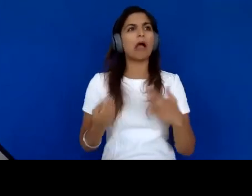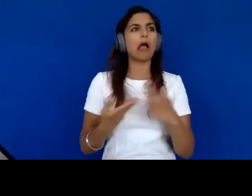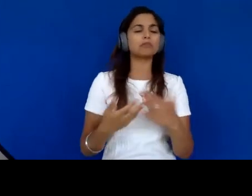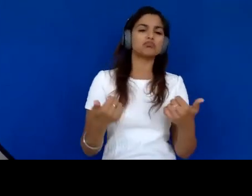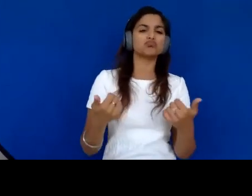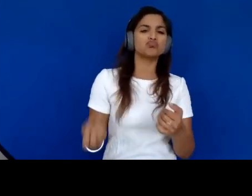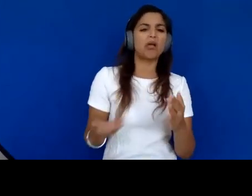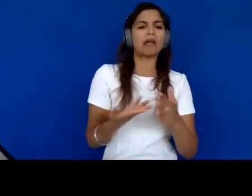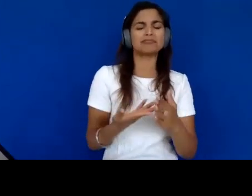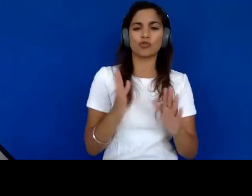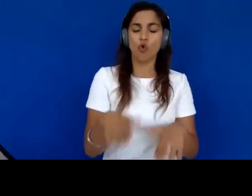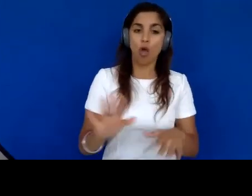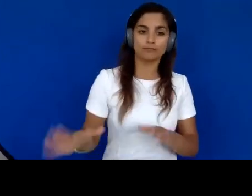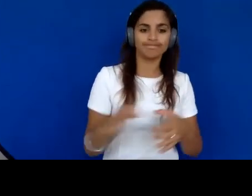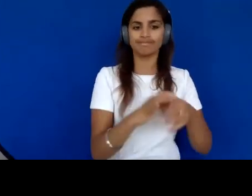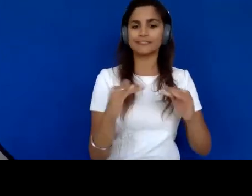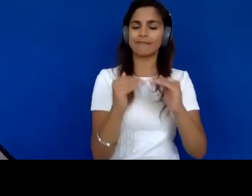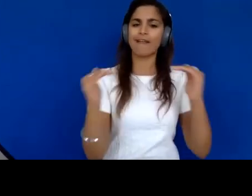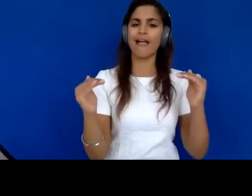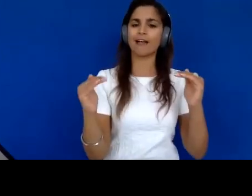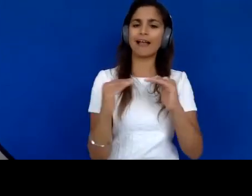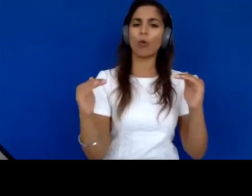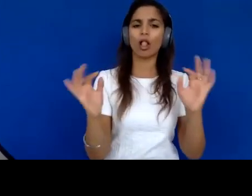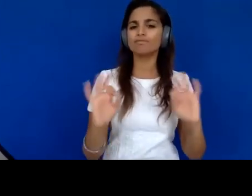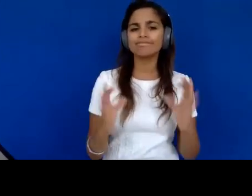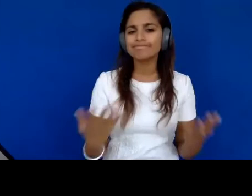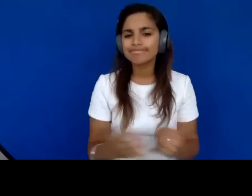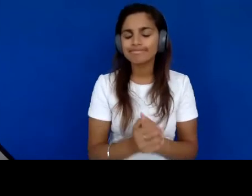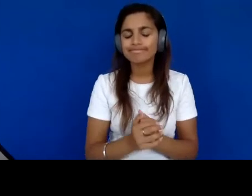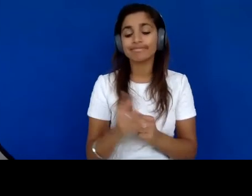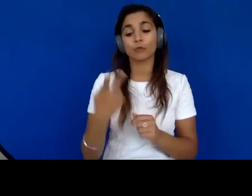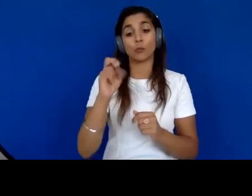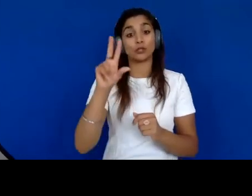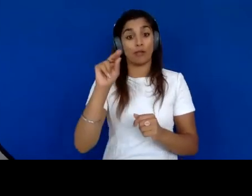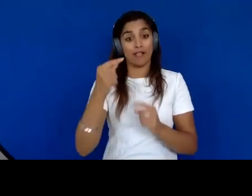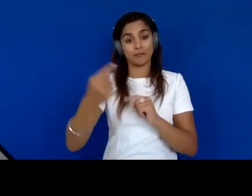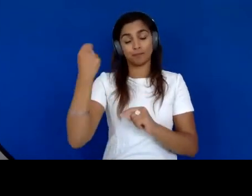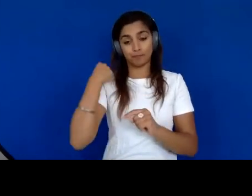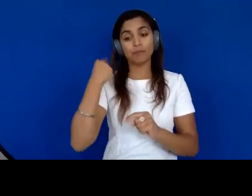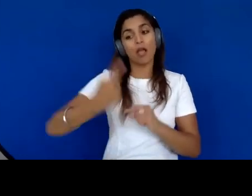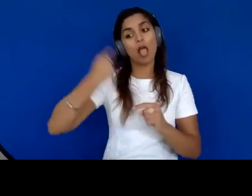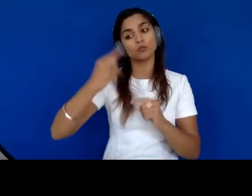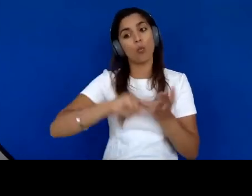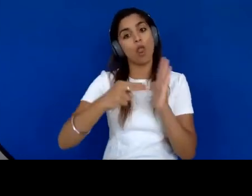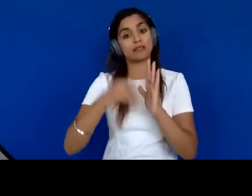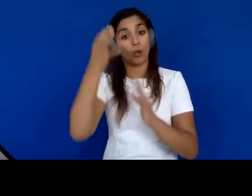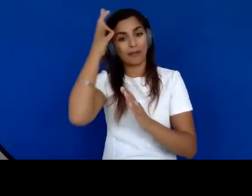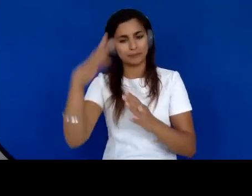London organising committee to the radical decision to separately tender the UK broadcasting rights for the Olympics in the Paralympics leading to